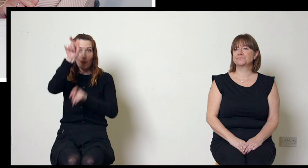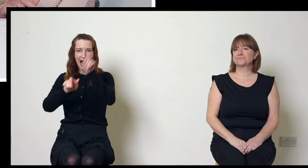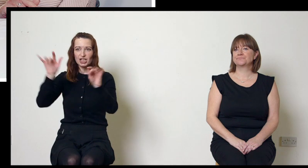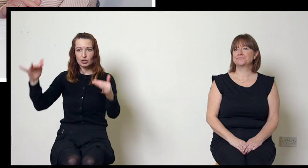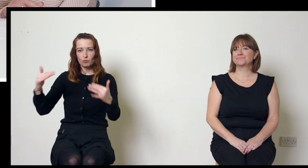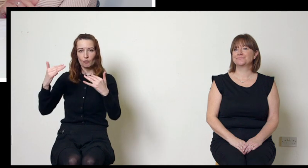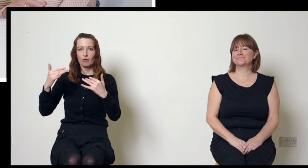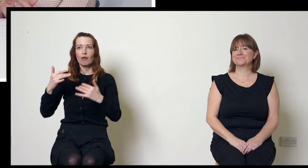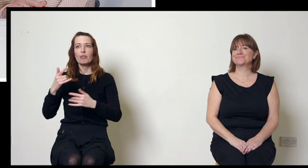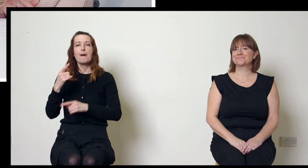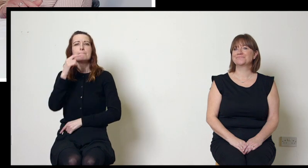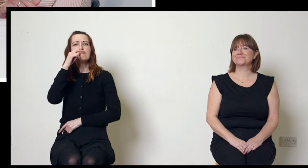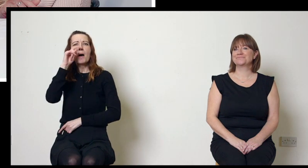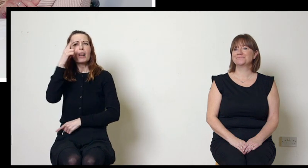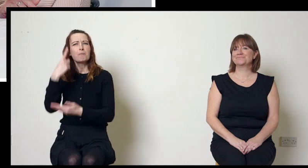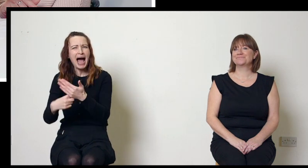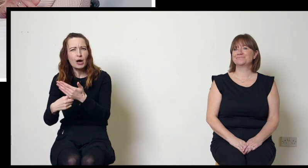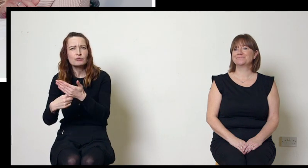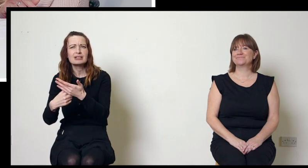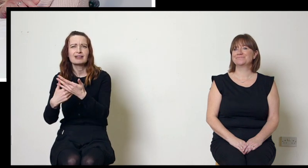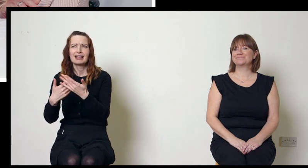which is the collective spending power of disabled people and their families